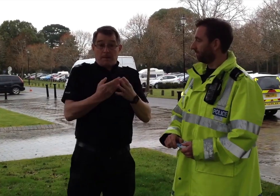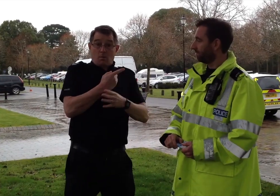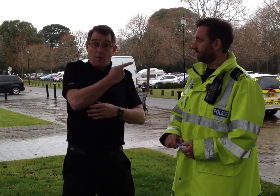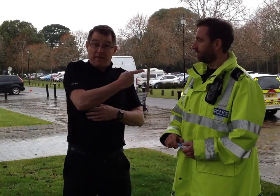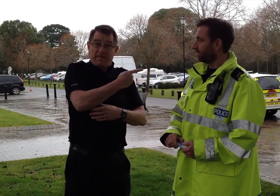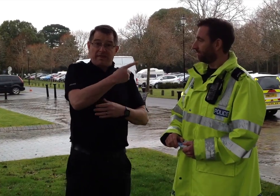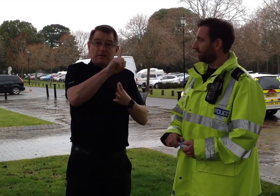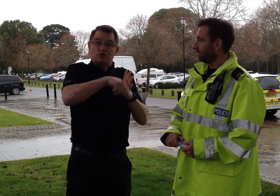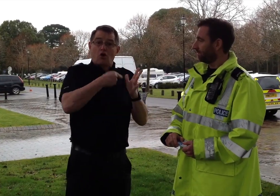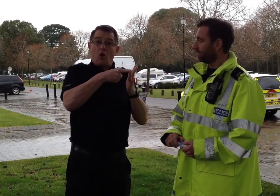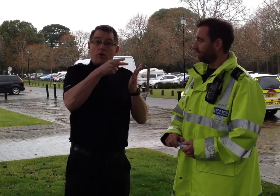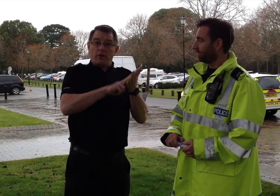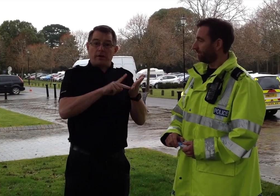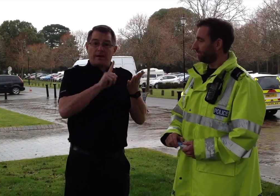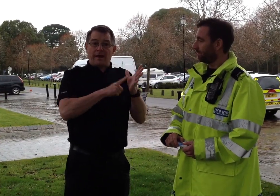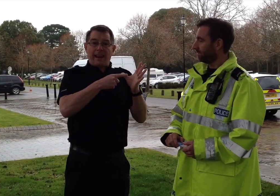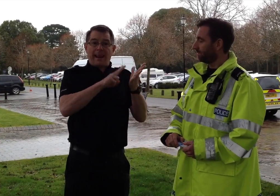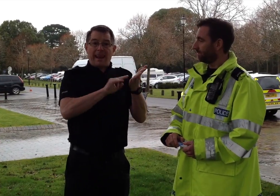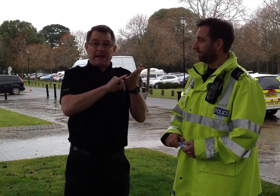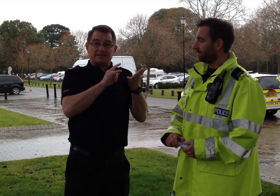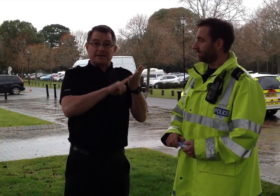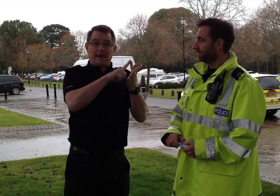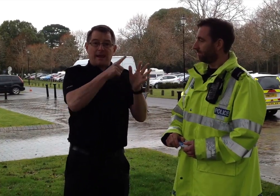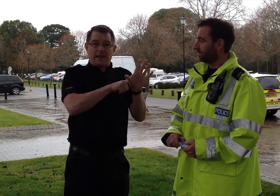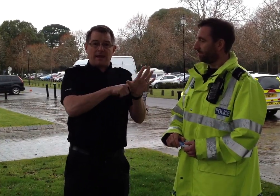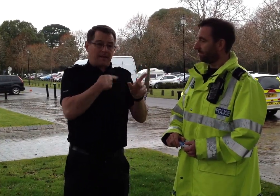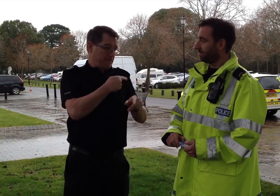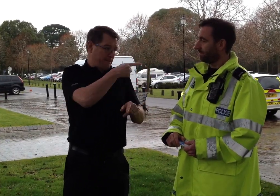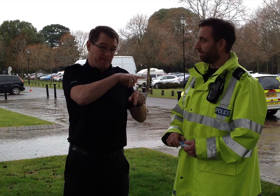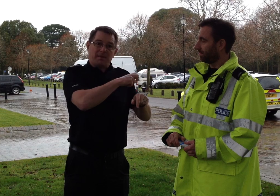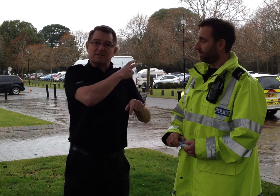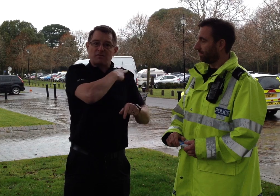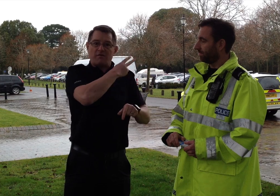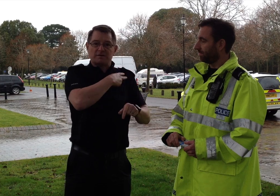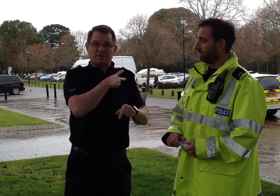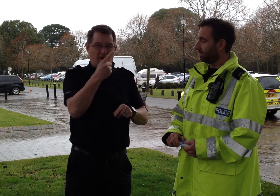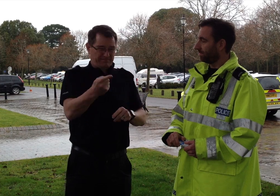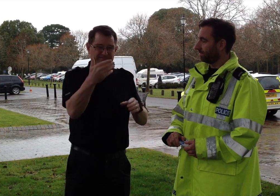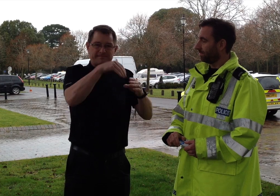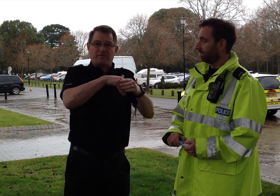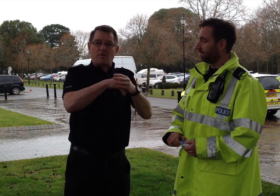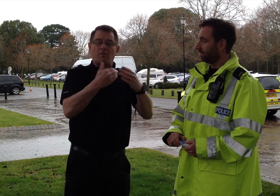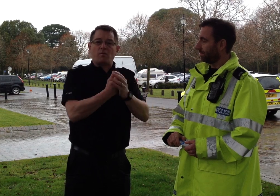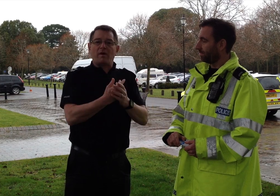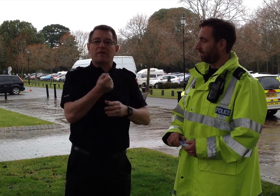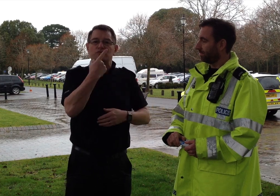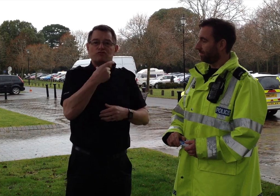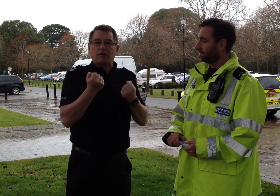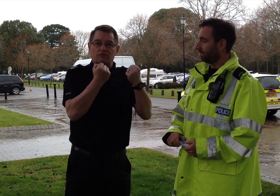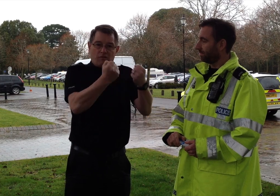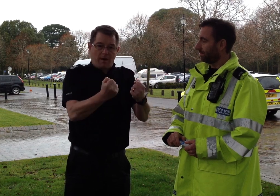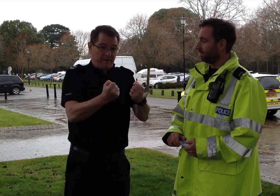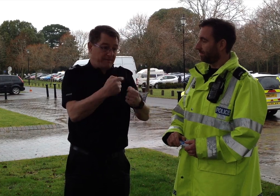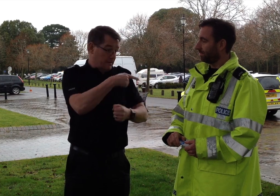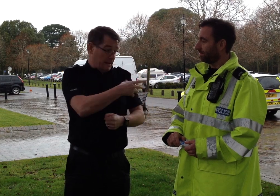I'm with Jon Lansley - a police officer involved with drug driving